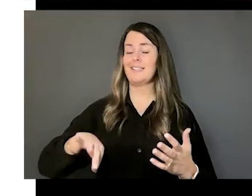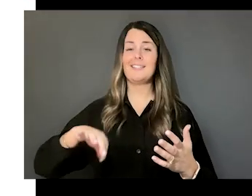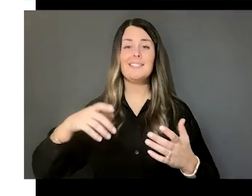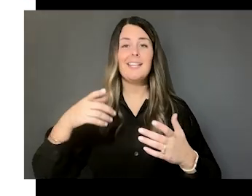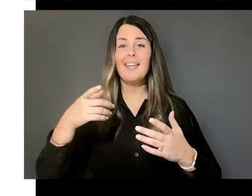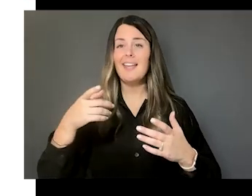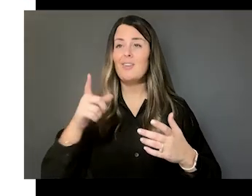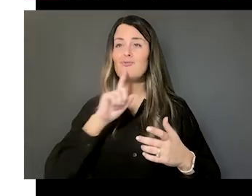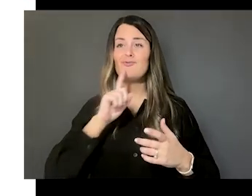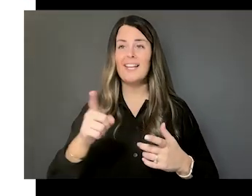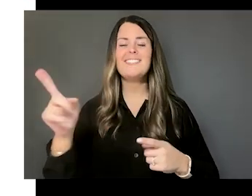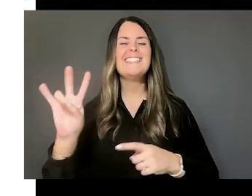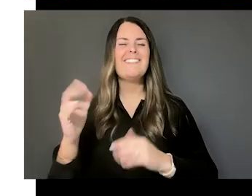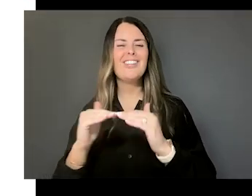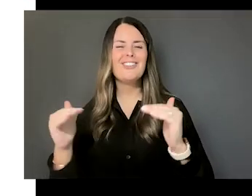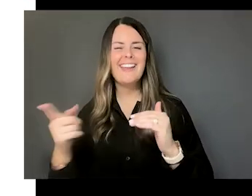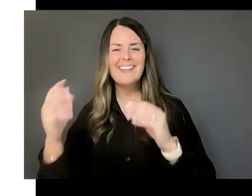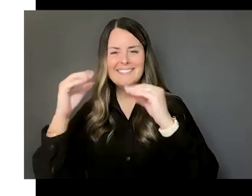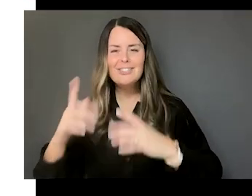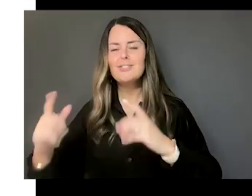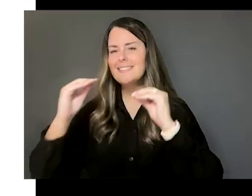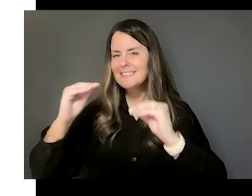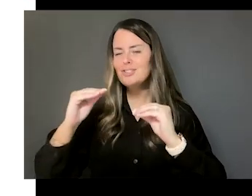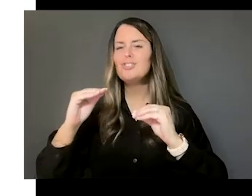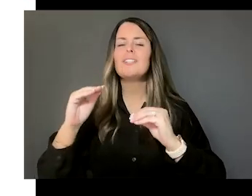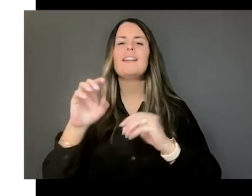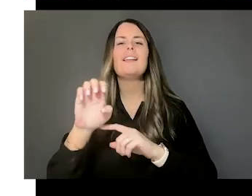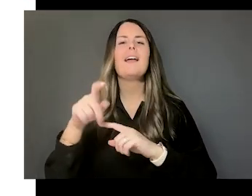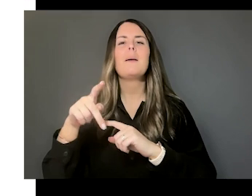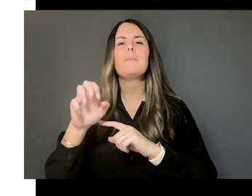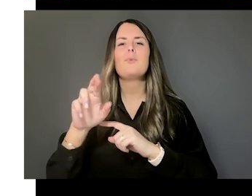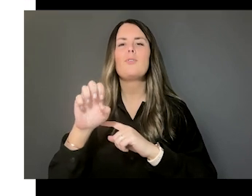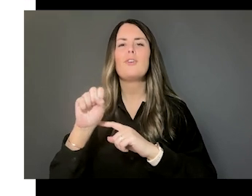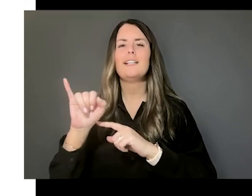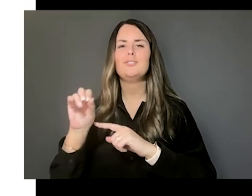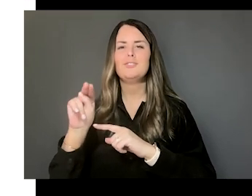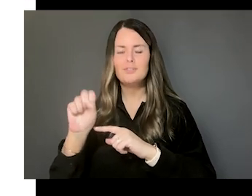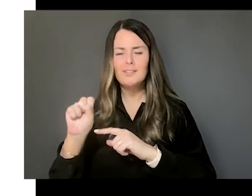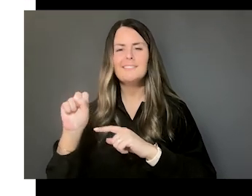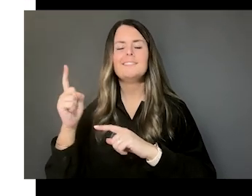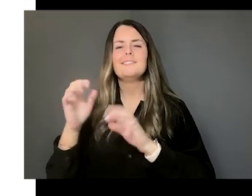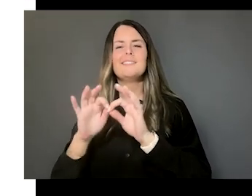she's a seventh grade teacher and she's teaching expressions and equations. She just did such a beautiful job